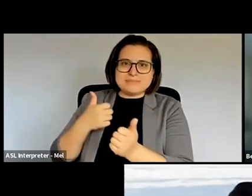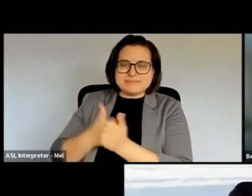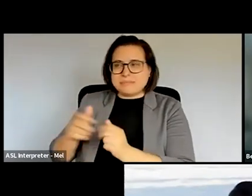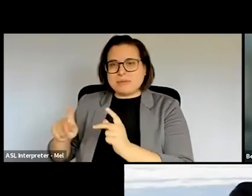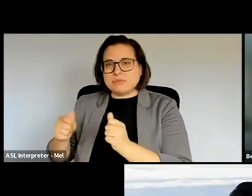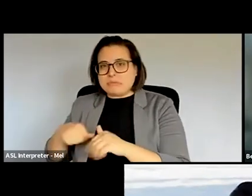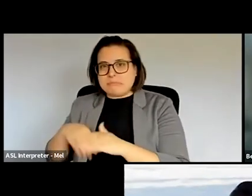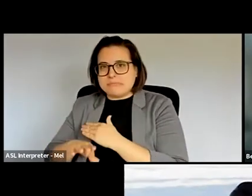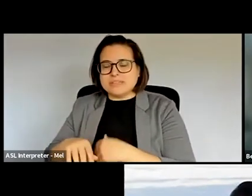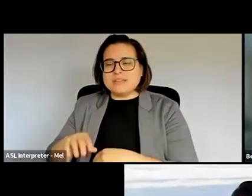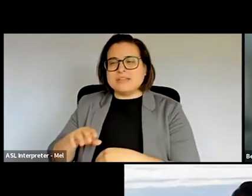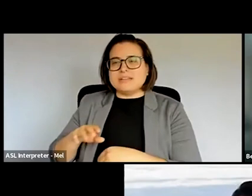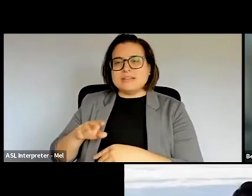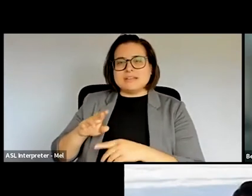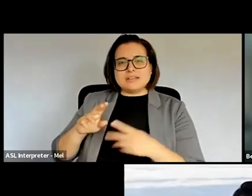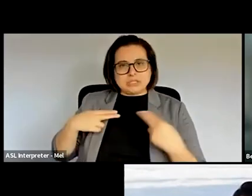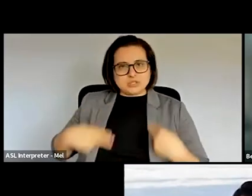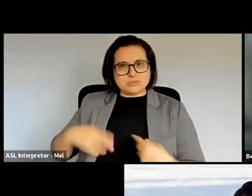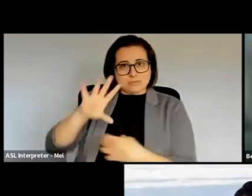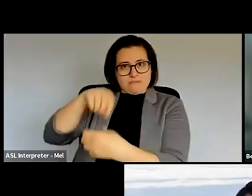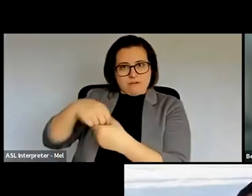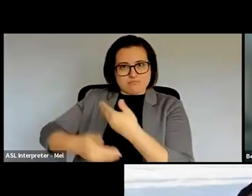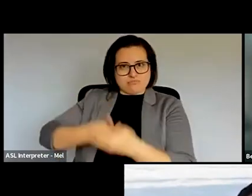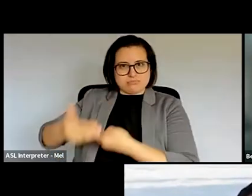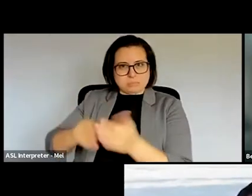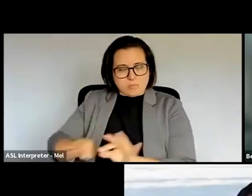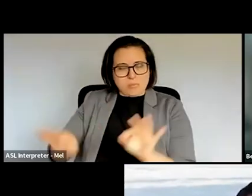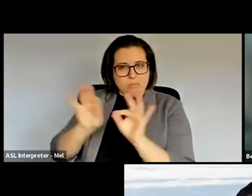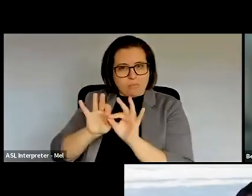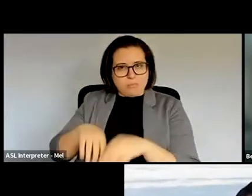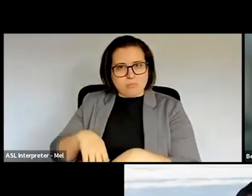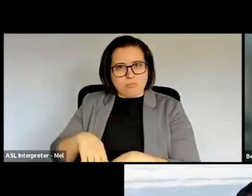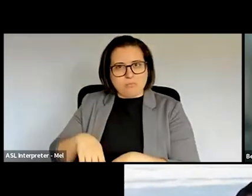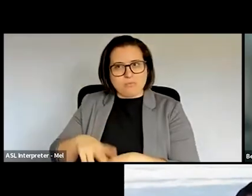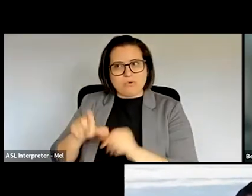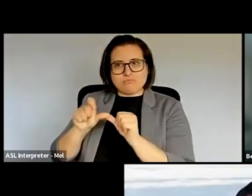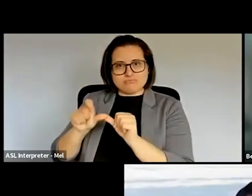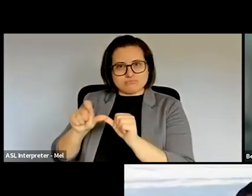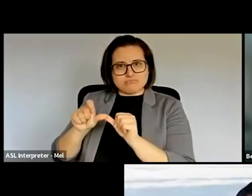that humans in the loop were important as part of that ongoing battle and I just want to point out,